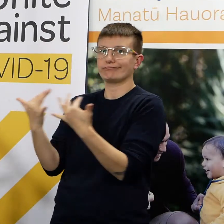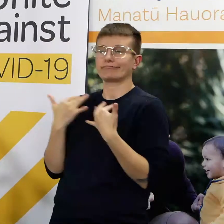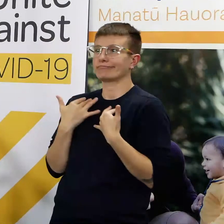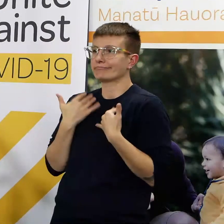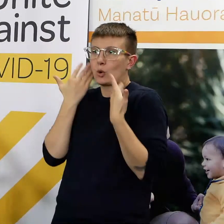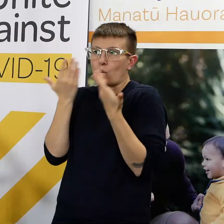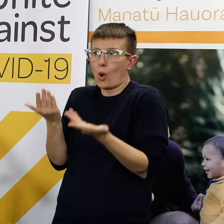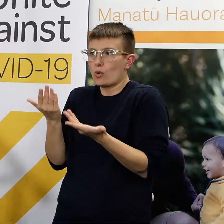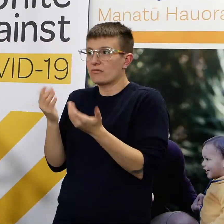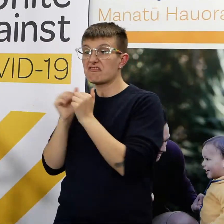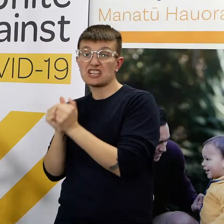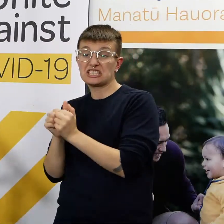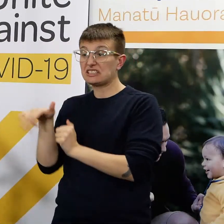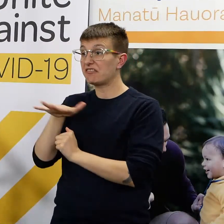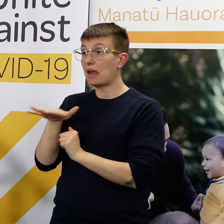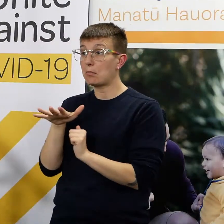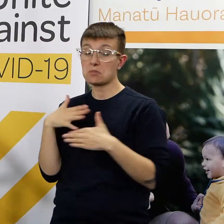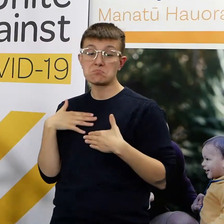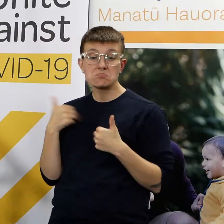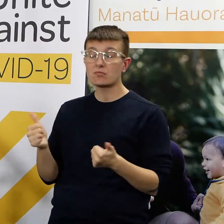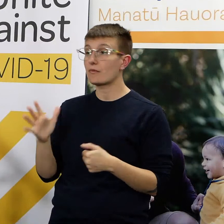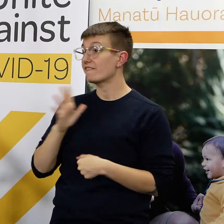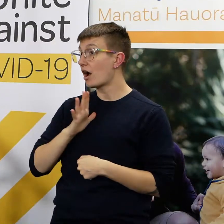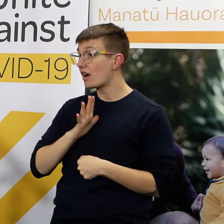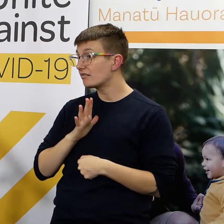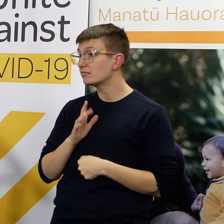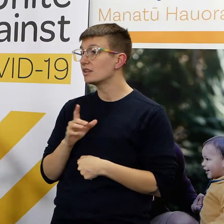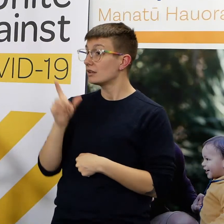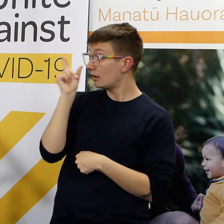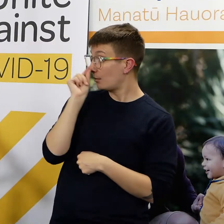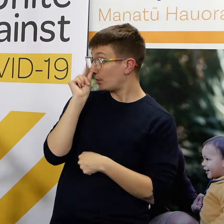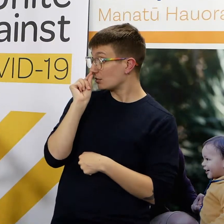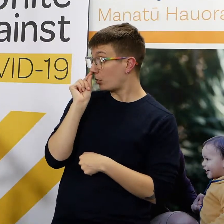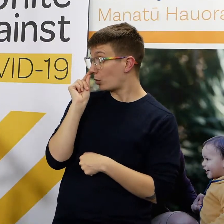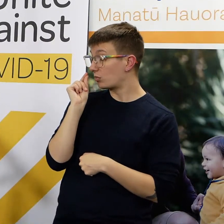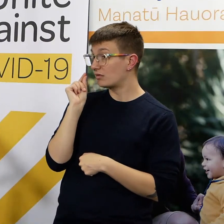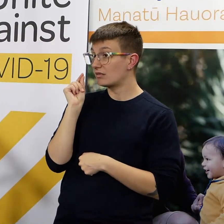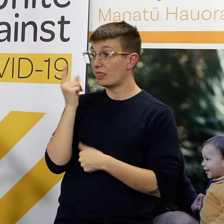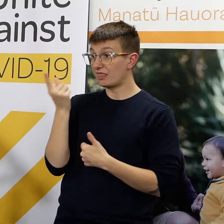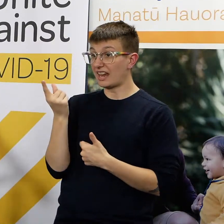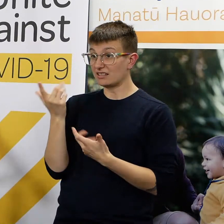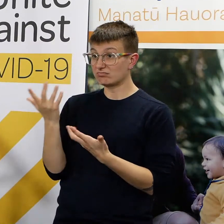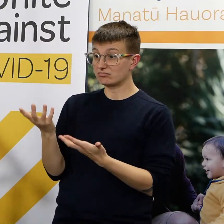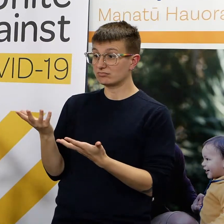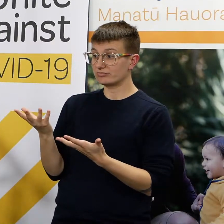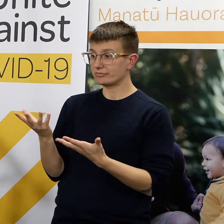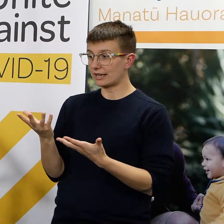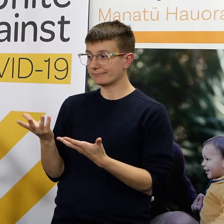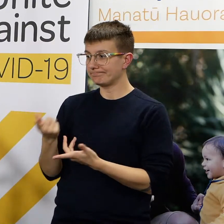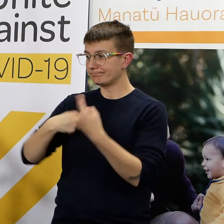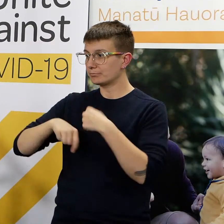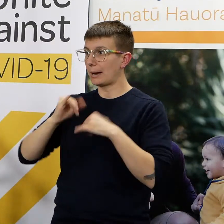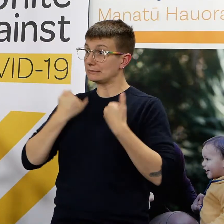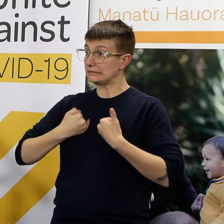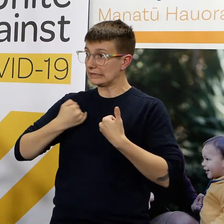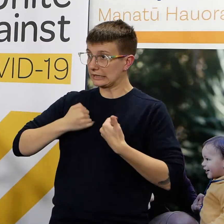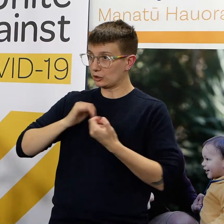So it's possible they picked up the infection either in the UK, or at the airport, or potentially